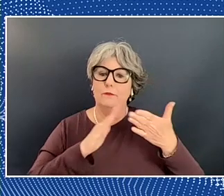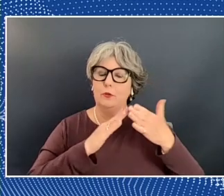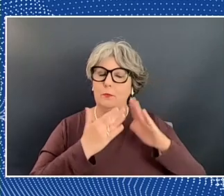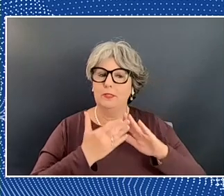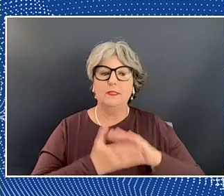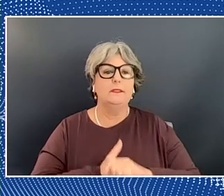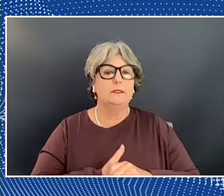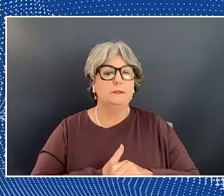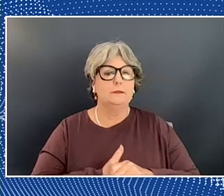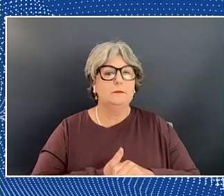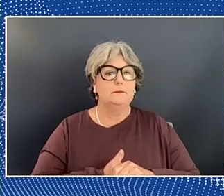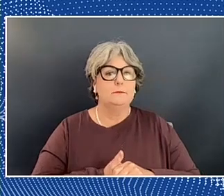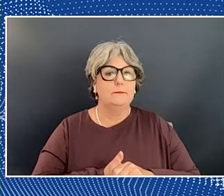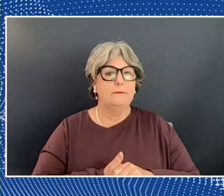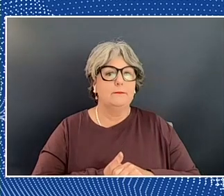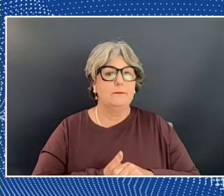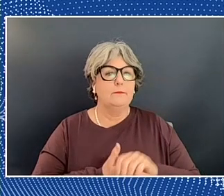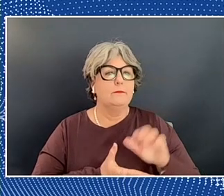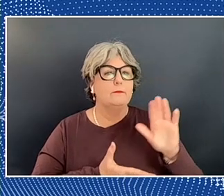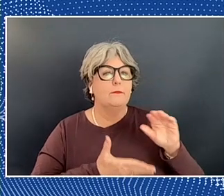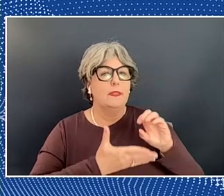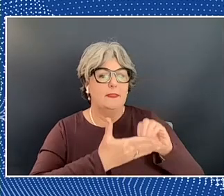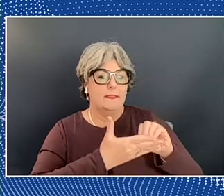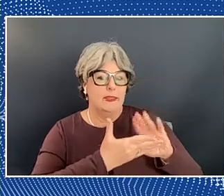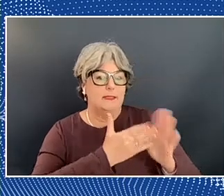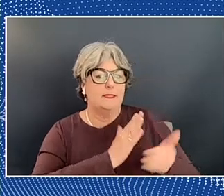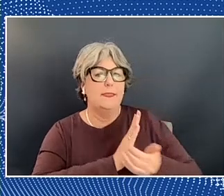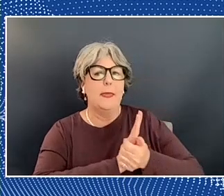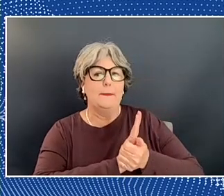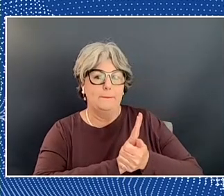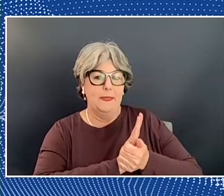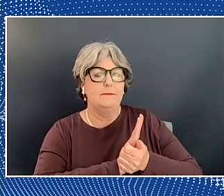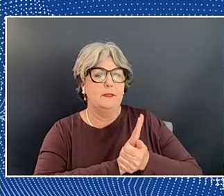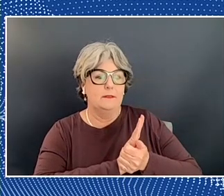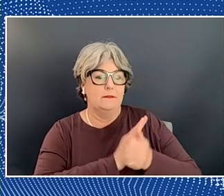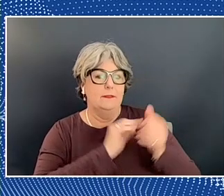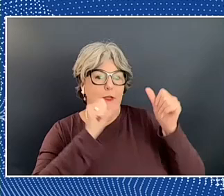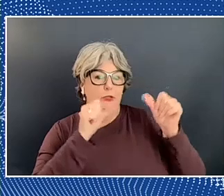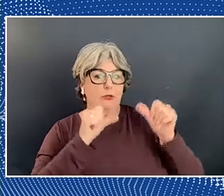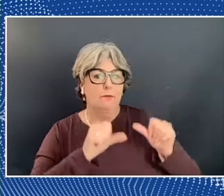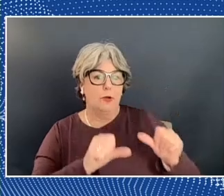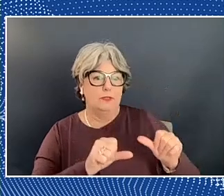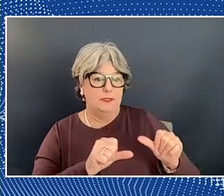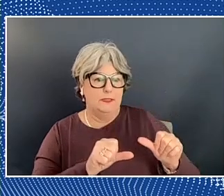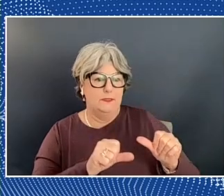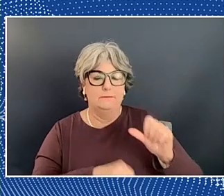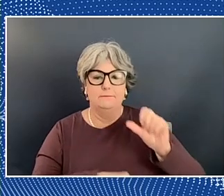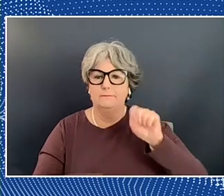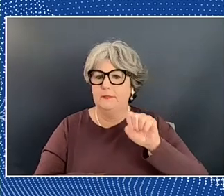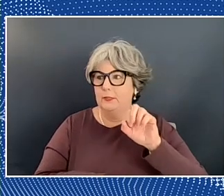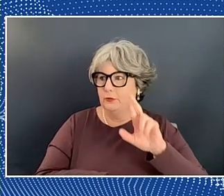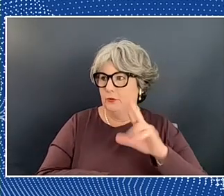Wisdom, that's captured in the amendment that you posted in the chat? Yes, sir. Okay. Thank you, Wisdom.